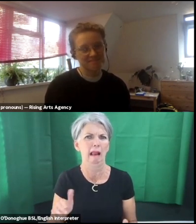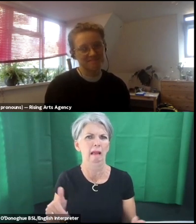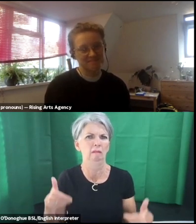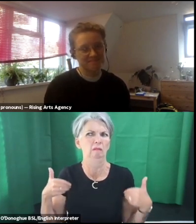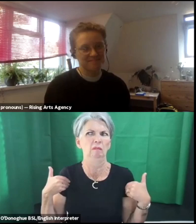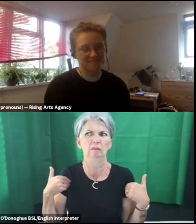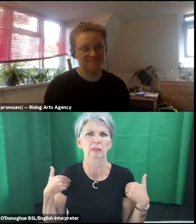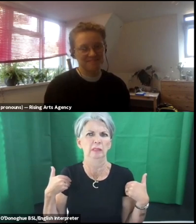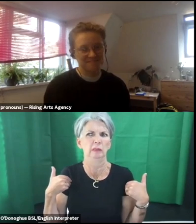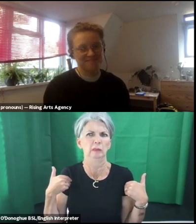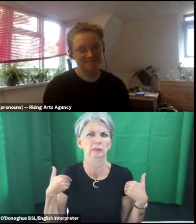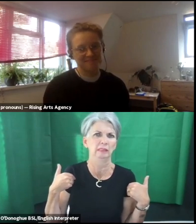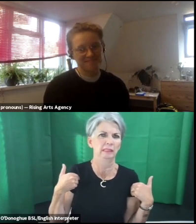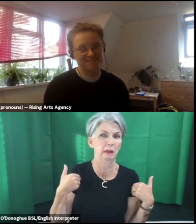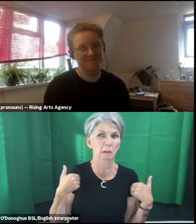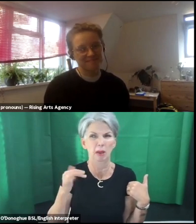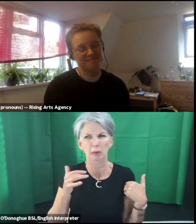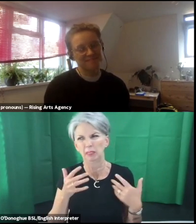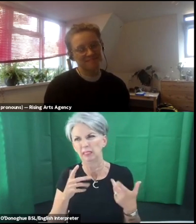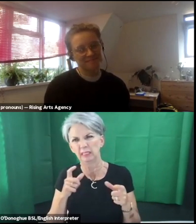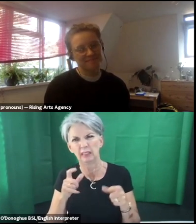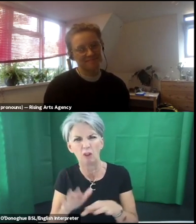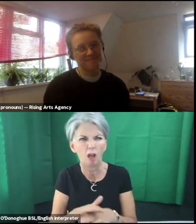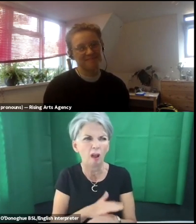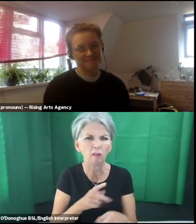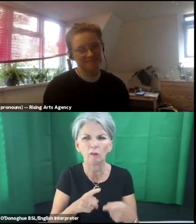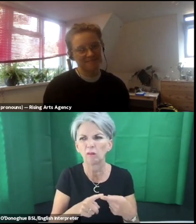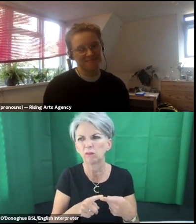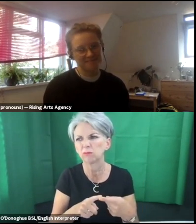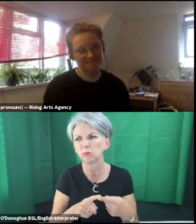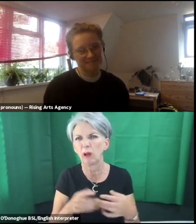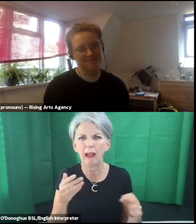long enough to do an action with them. But ultimately the action wouldn't quite get any results.